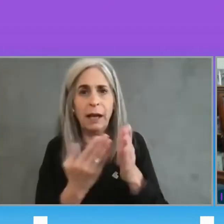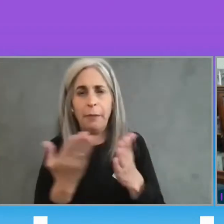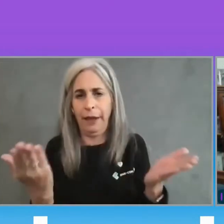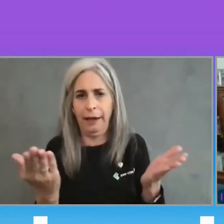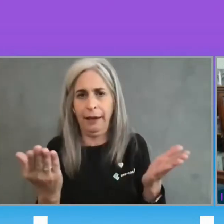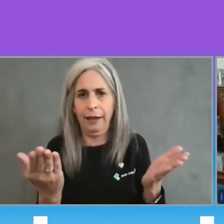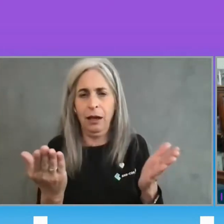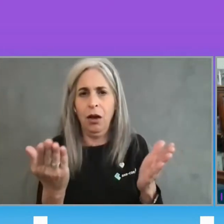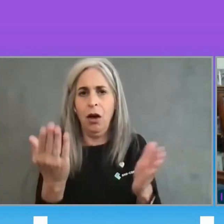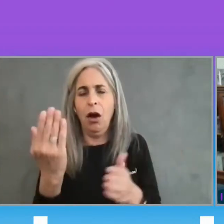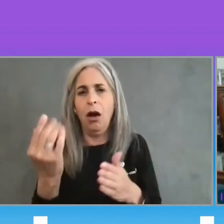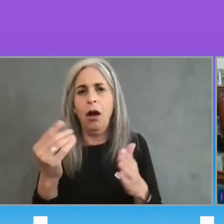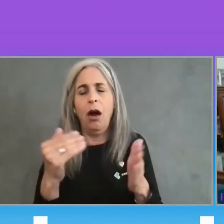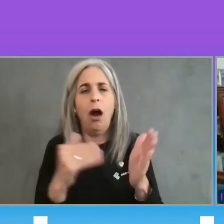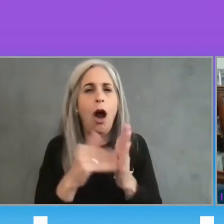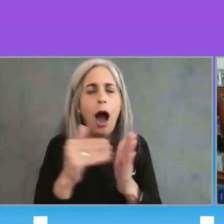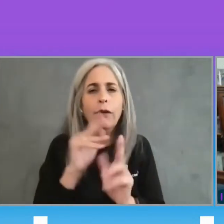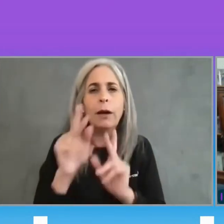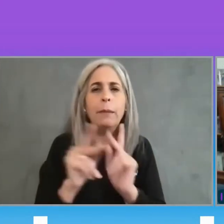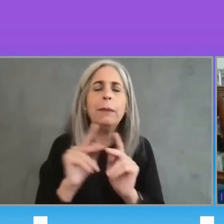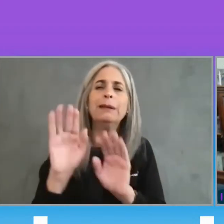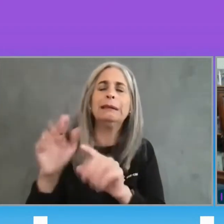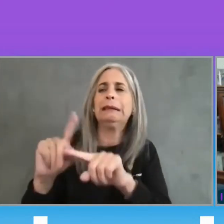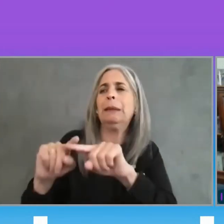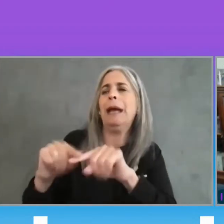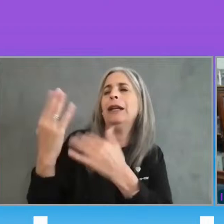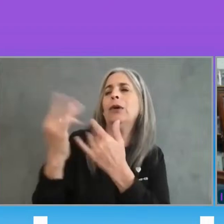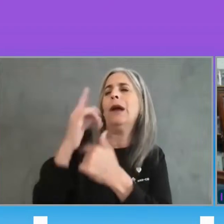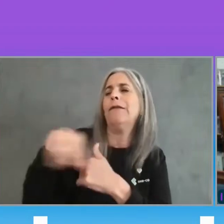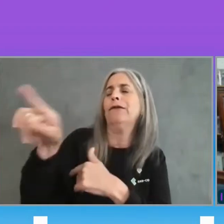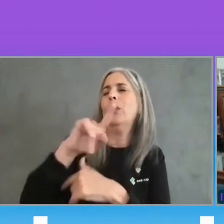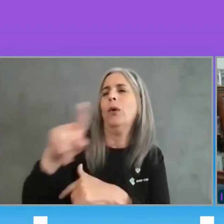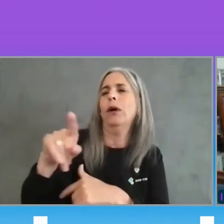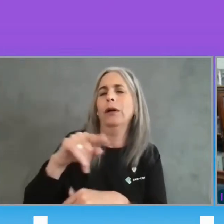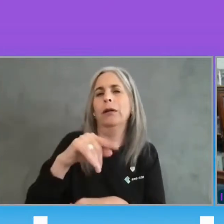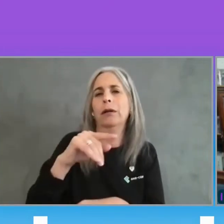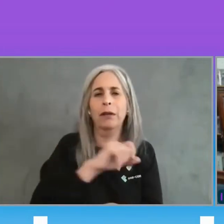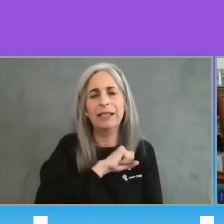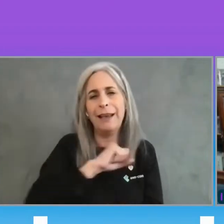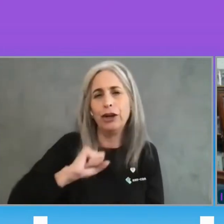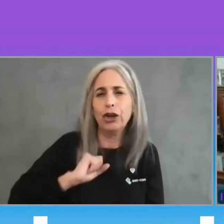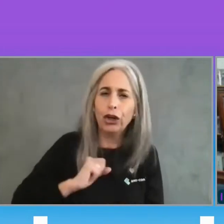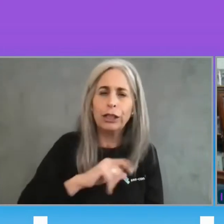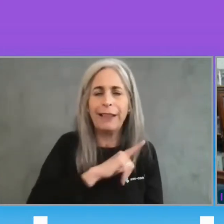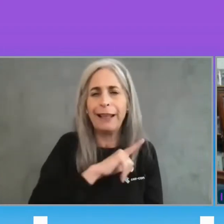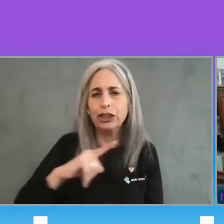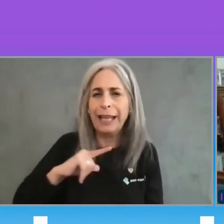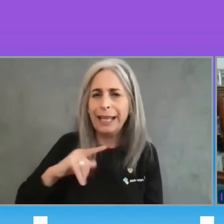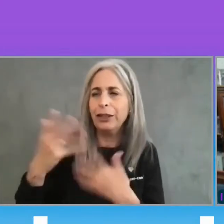something. Oftentimes people look to you and I as as elected members or having been elected